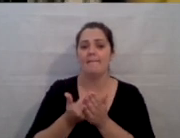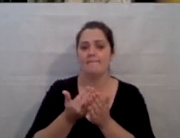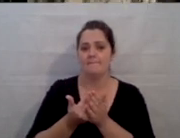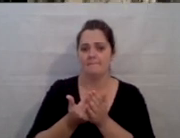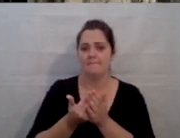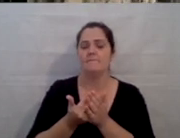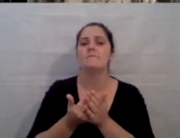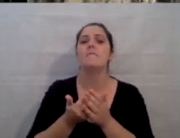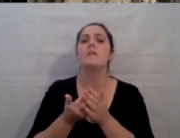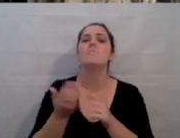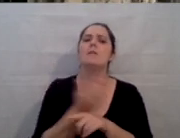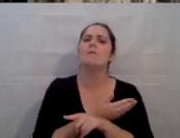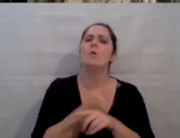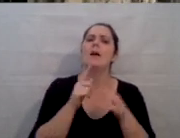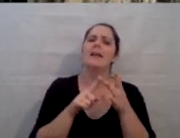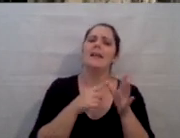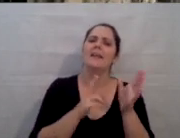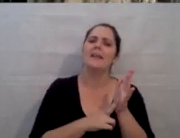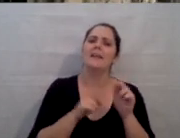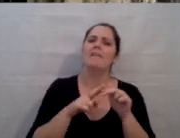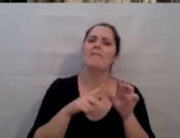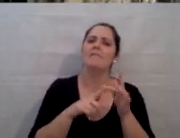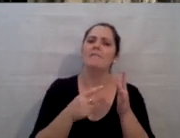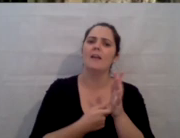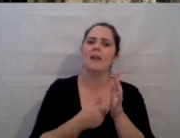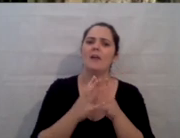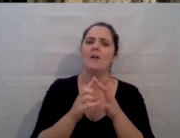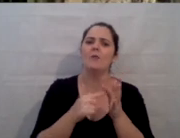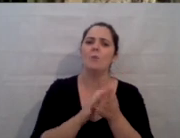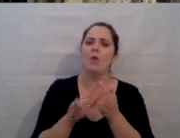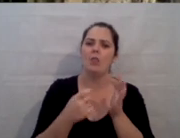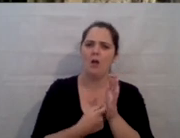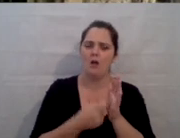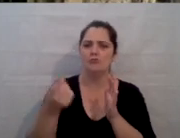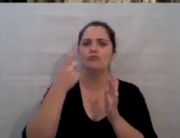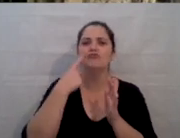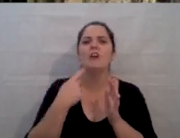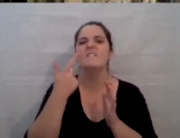Ian Fairweather and Rupert Bunny at the beginning. Now try to find the contour, but what you don't want to do is just